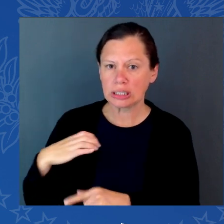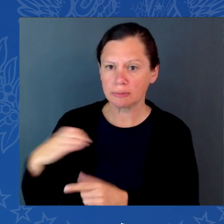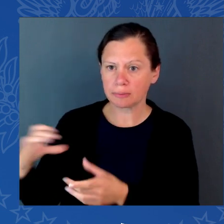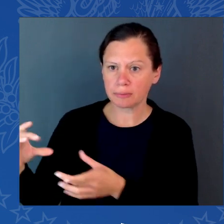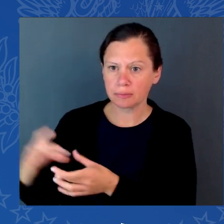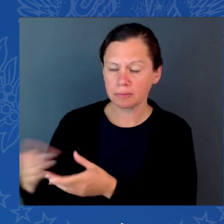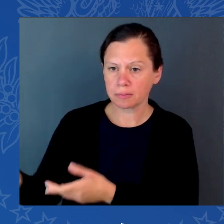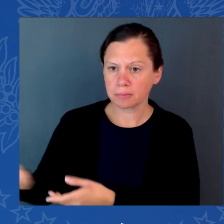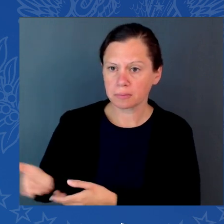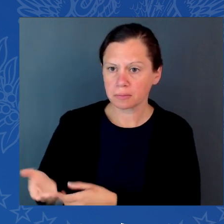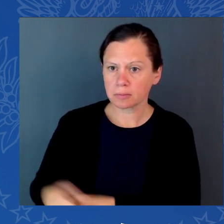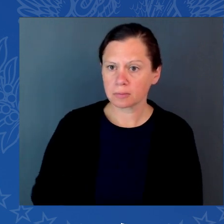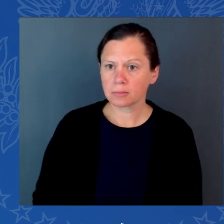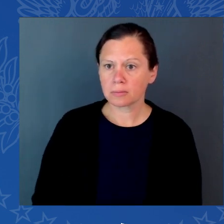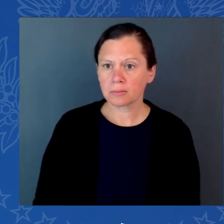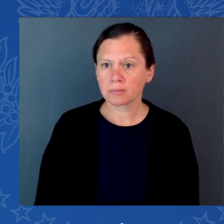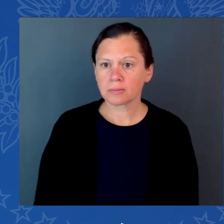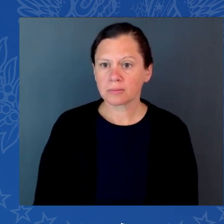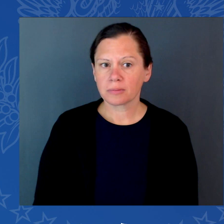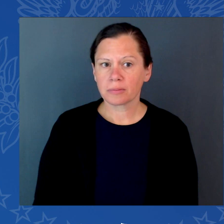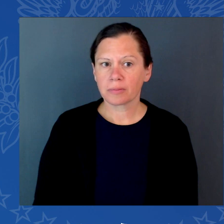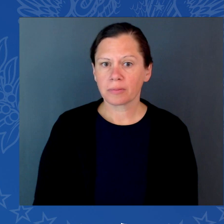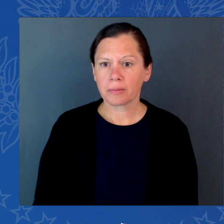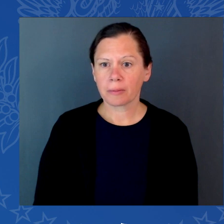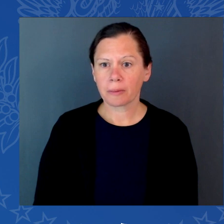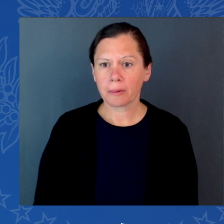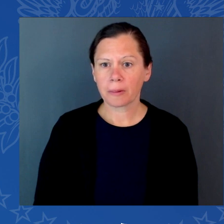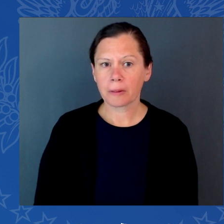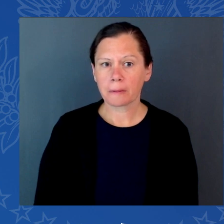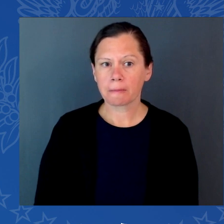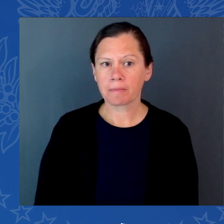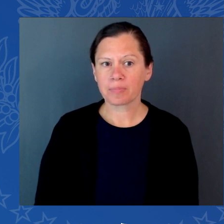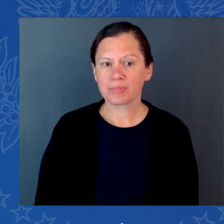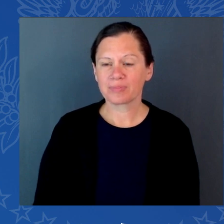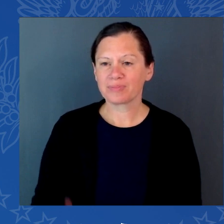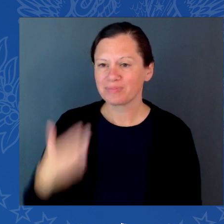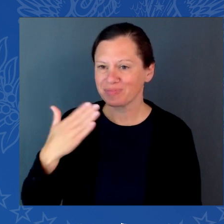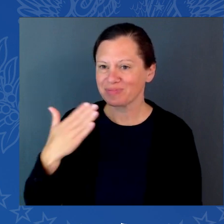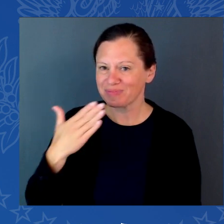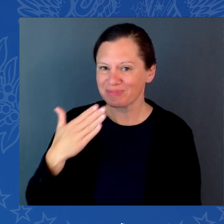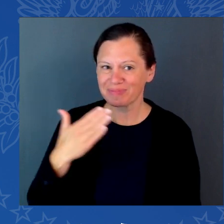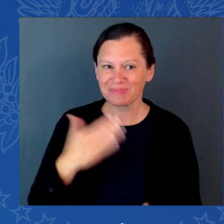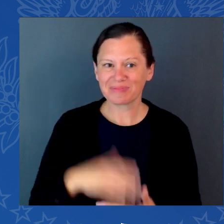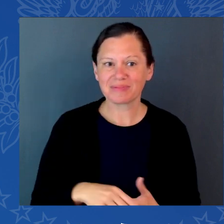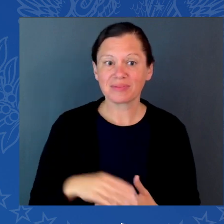President von der Leyen: Your Highnesses, Excellencies. It's been two years since we launched PGII,